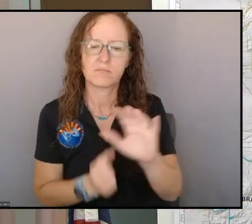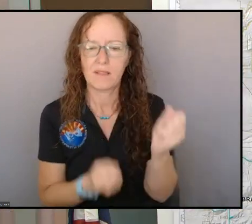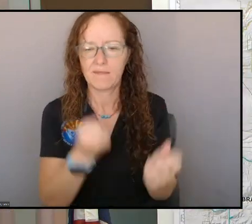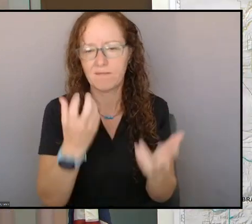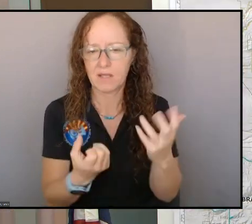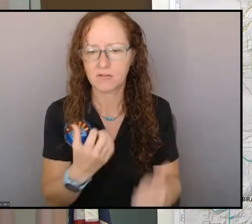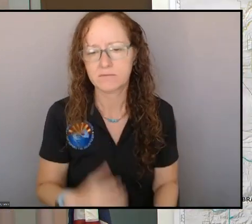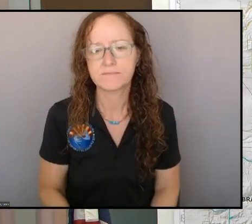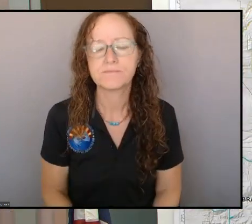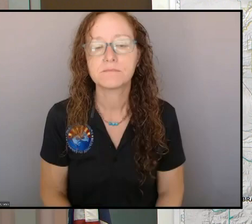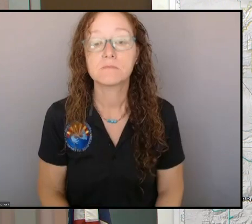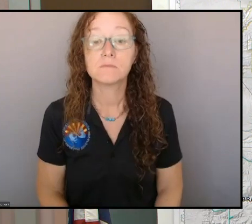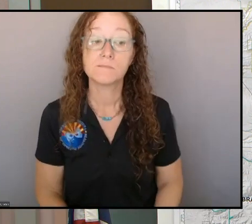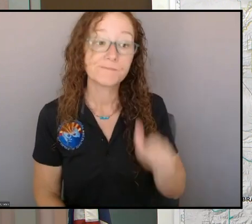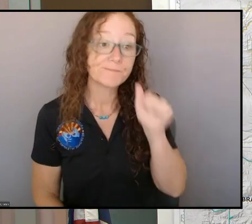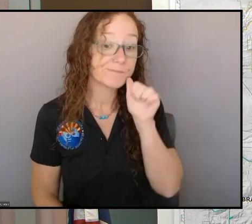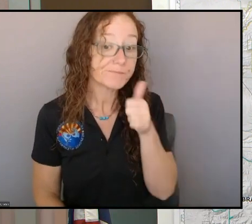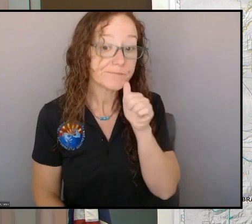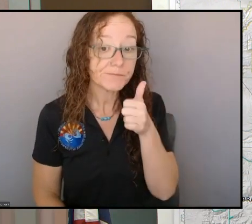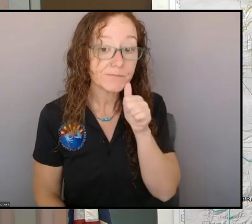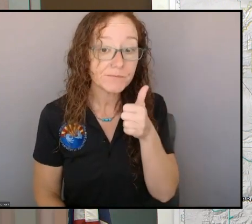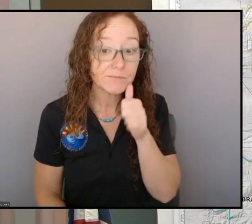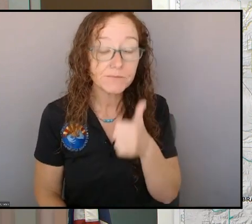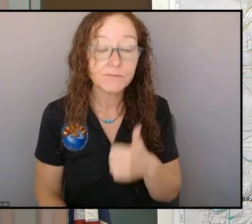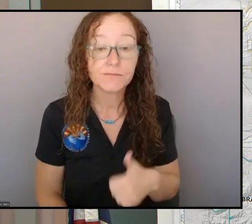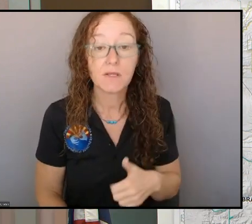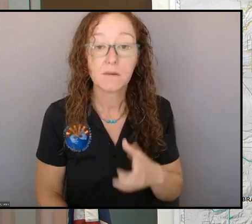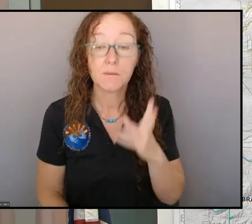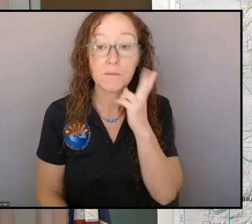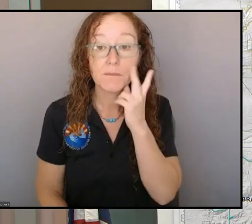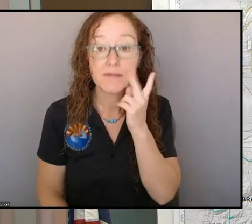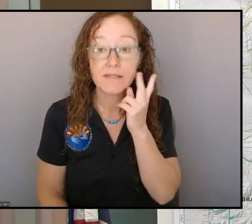tomorrow, so what we'll see-- this is a map of essentially surface